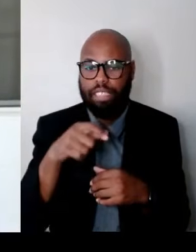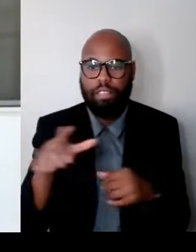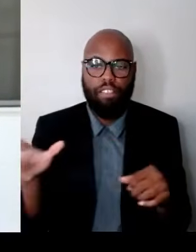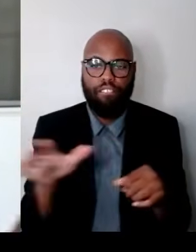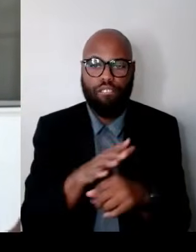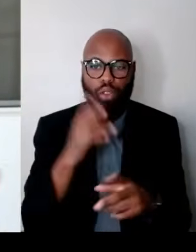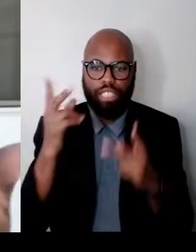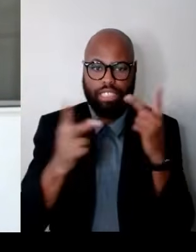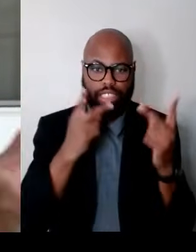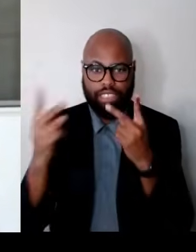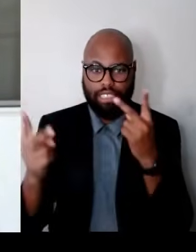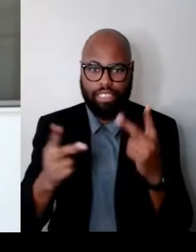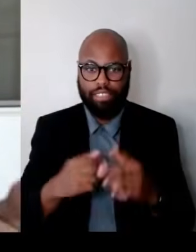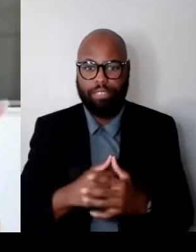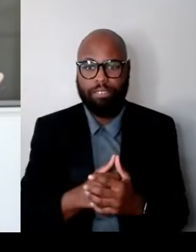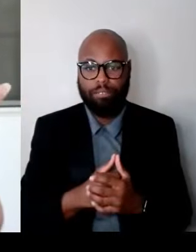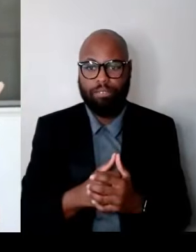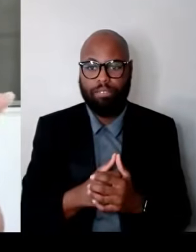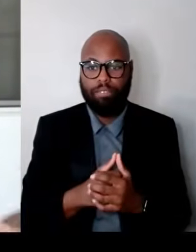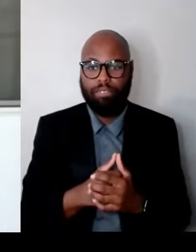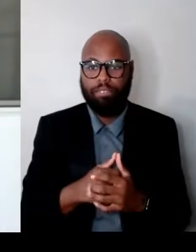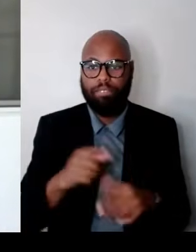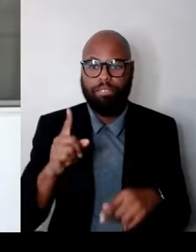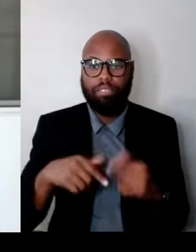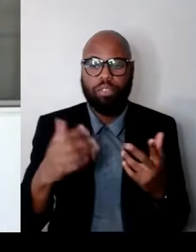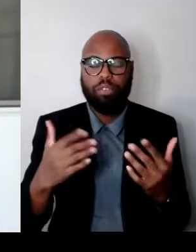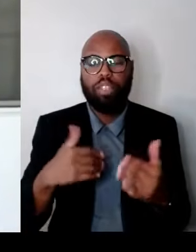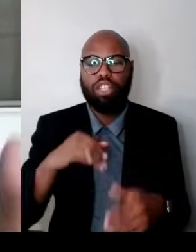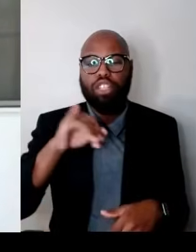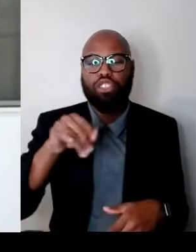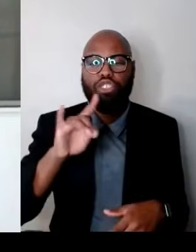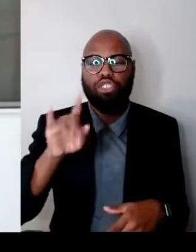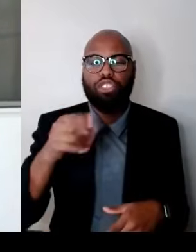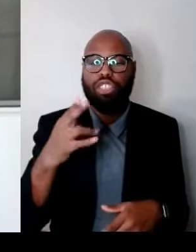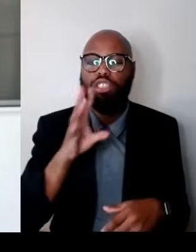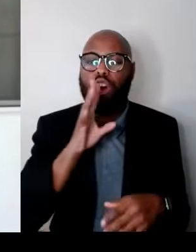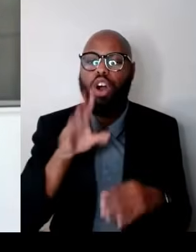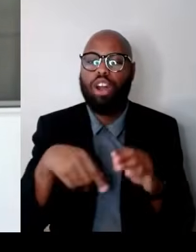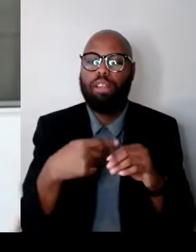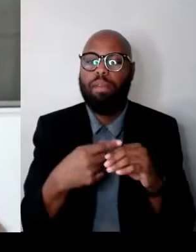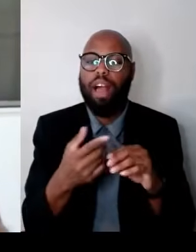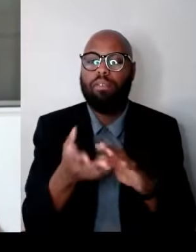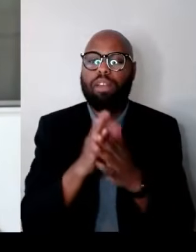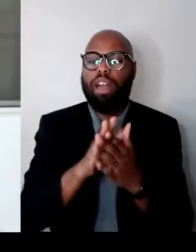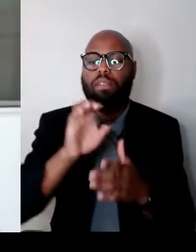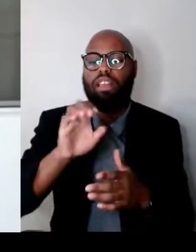I cannot wait, Judith, for talking about being an elder. I cannot wait to become an elder